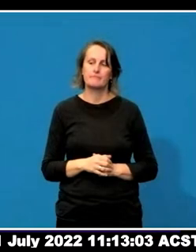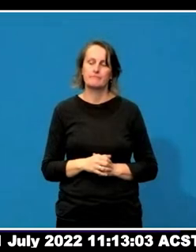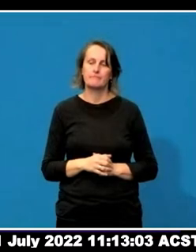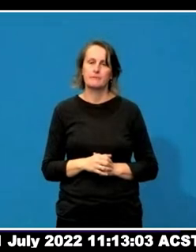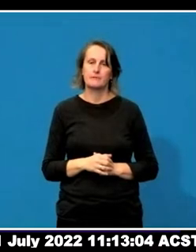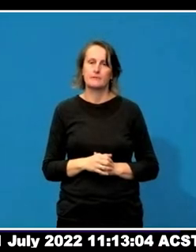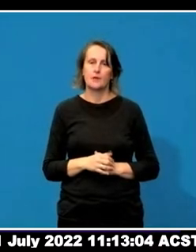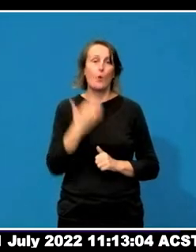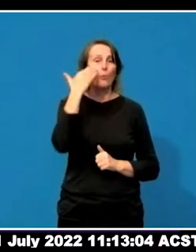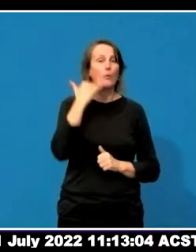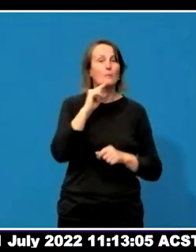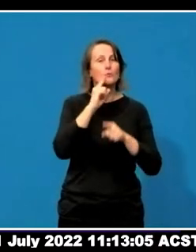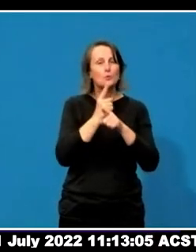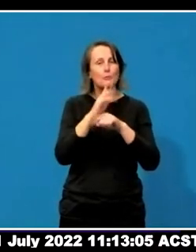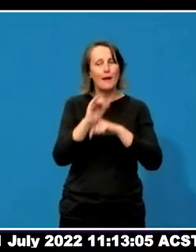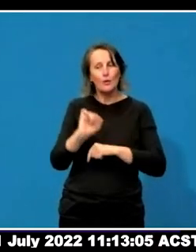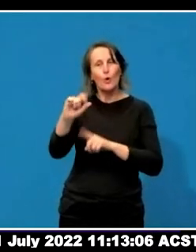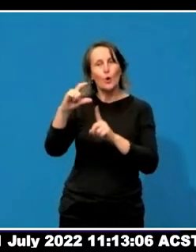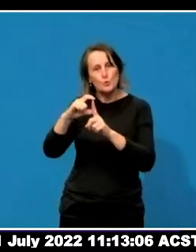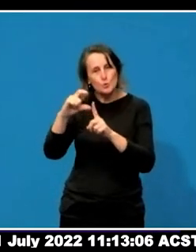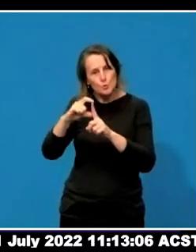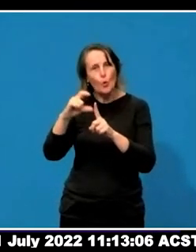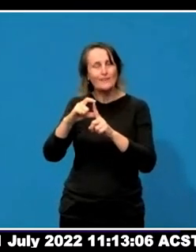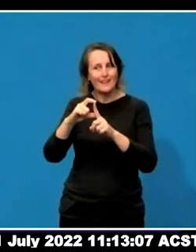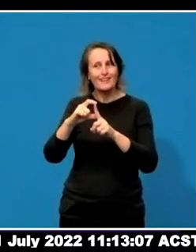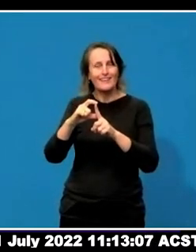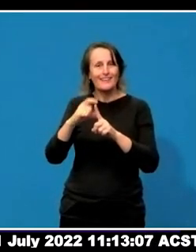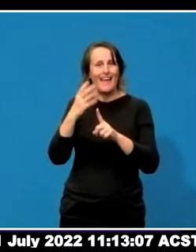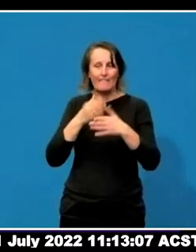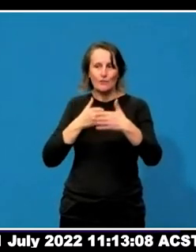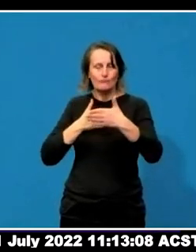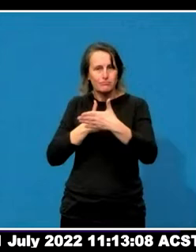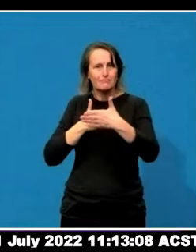delays and need for Topsy to move Ronita without the assistance of a hoist.